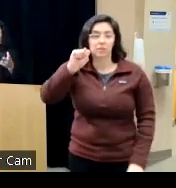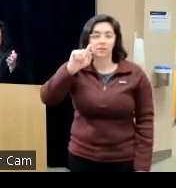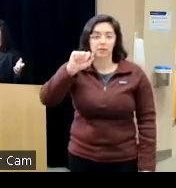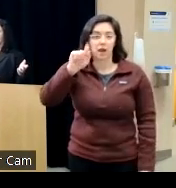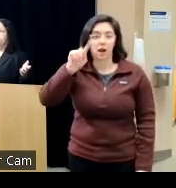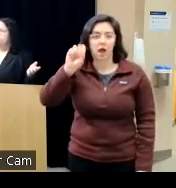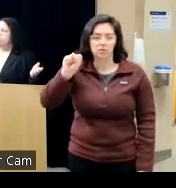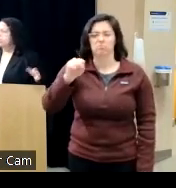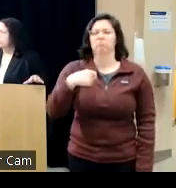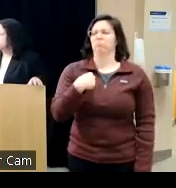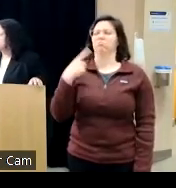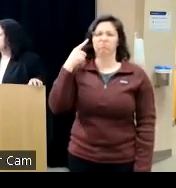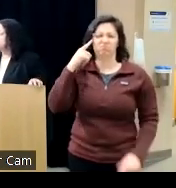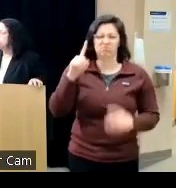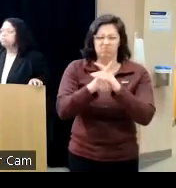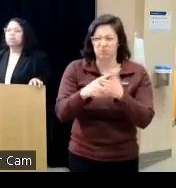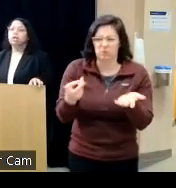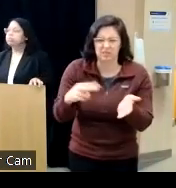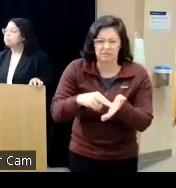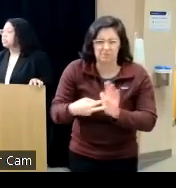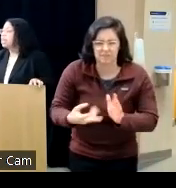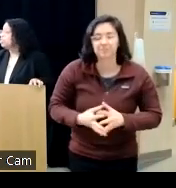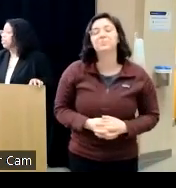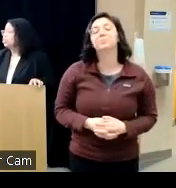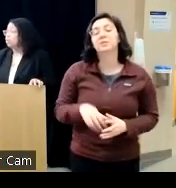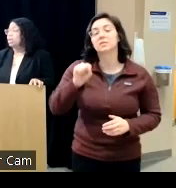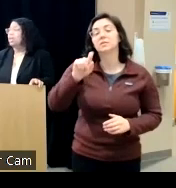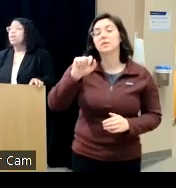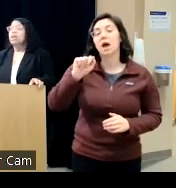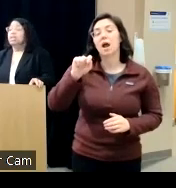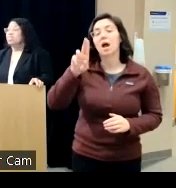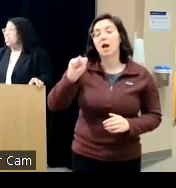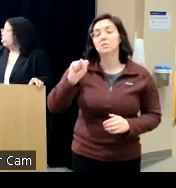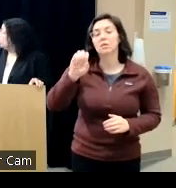you might be thinking well what is that Dr Quinn well status offense really is a